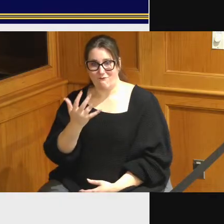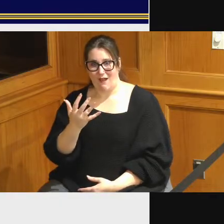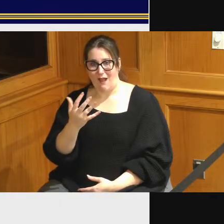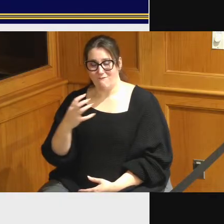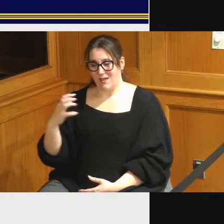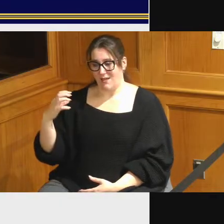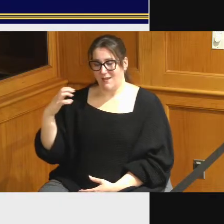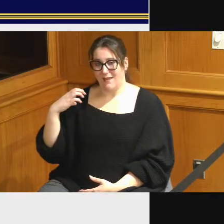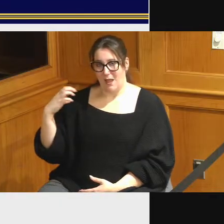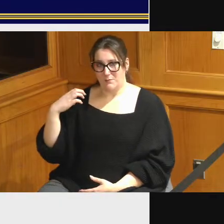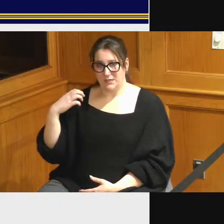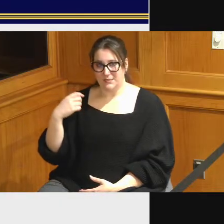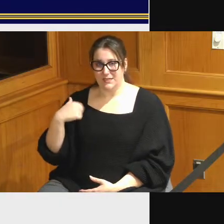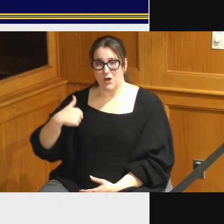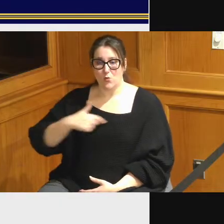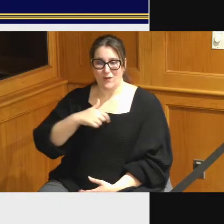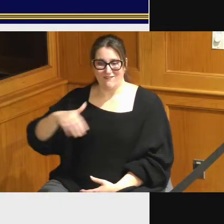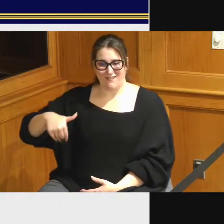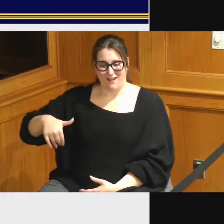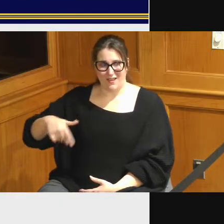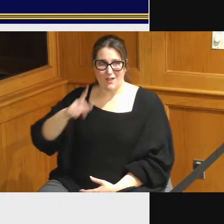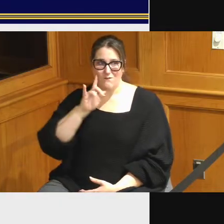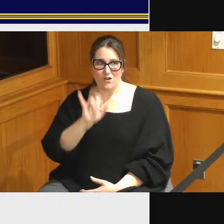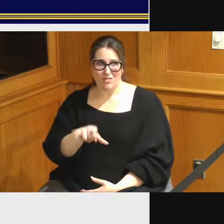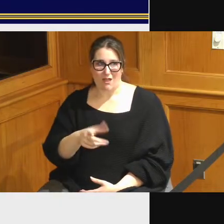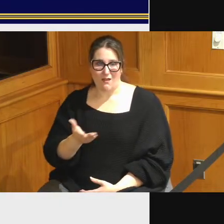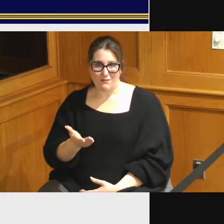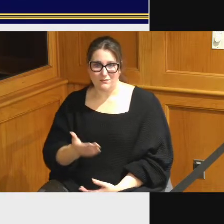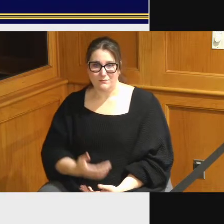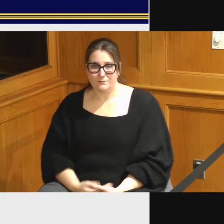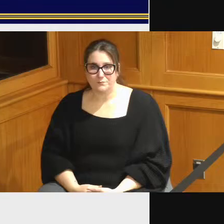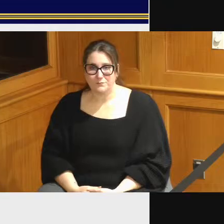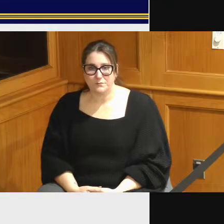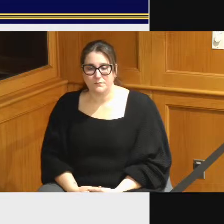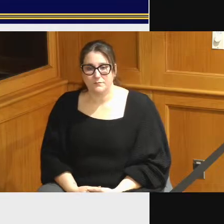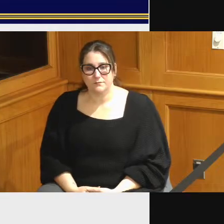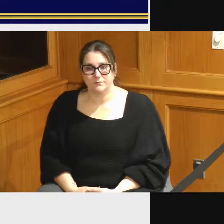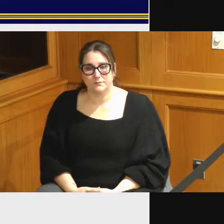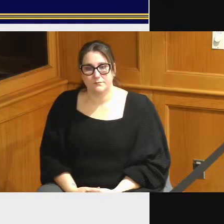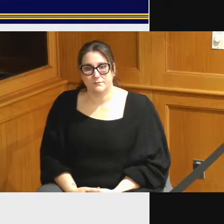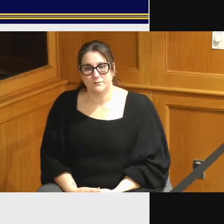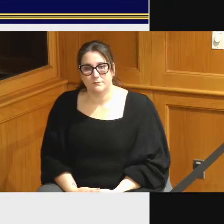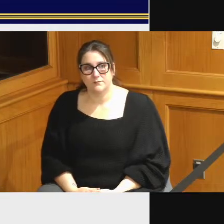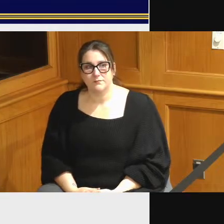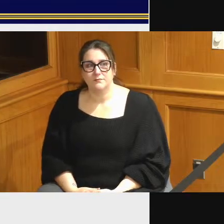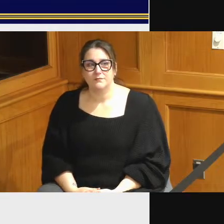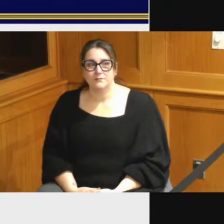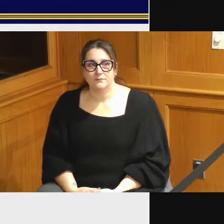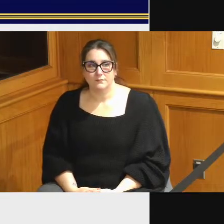have not yet filled that. And then I also want to talk about collective bargaining units. you know,